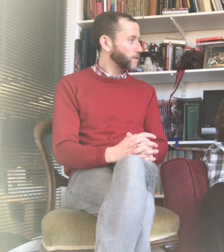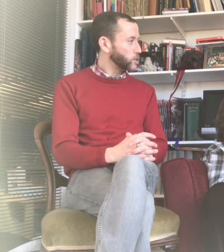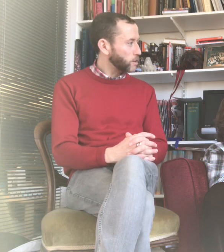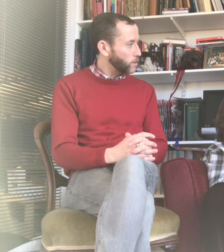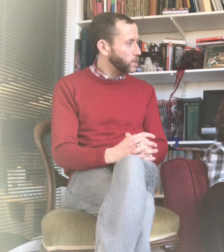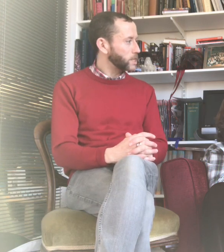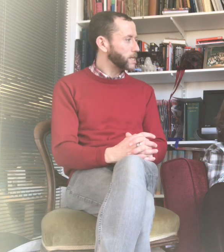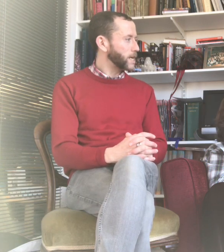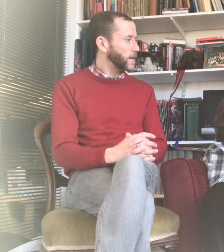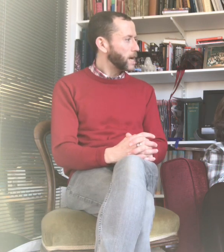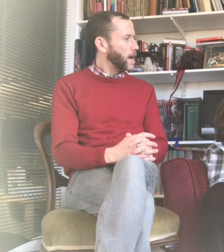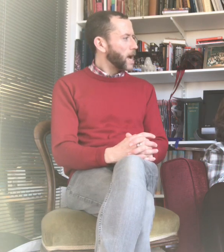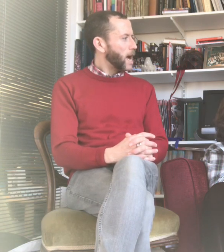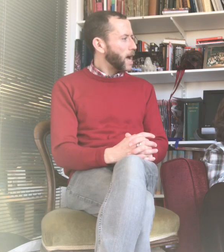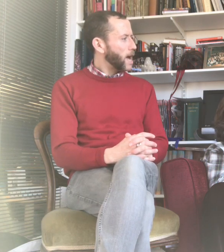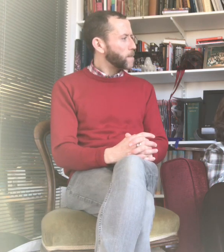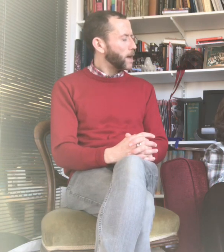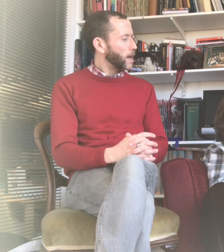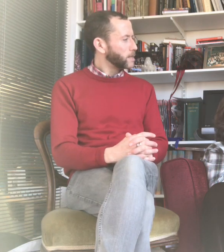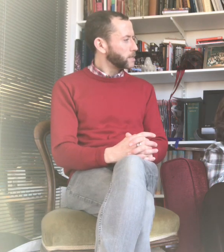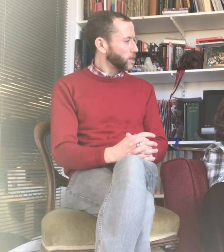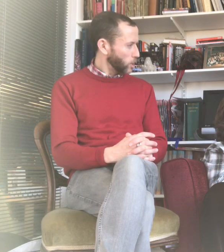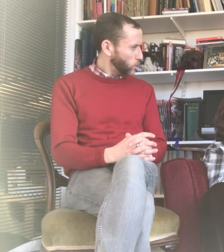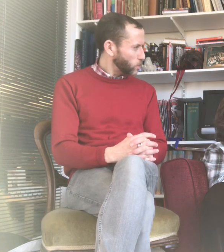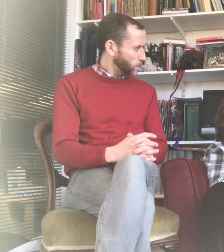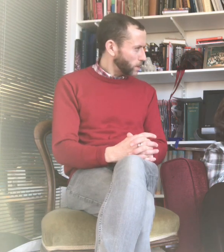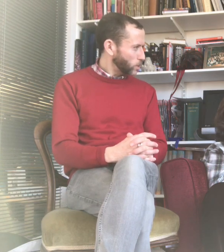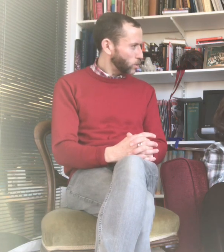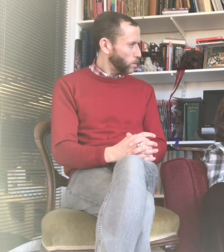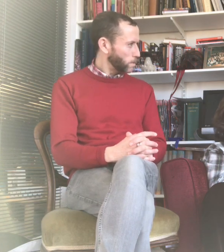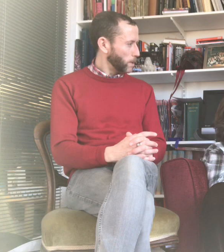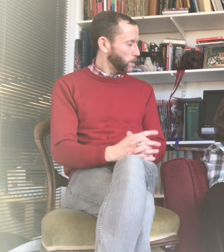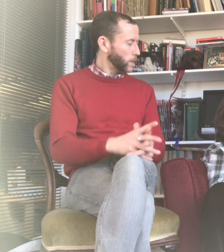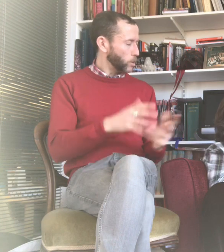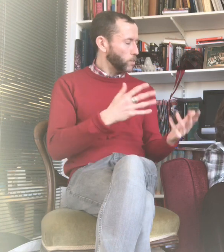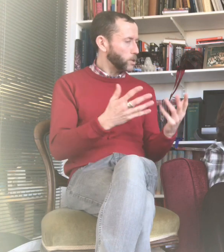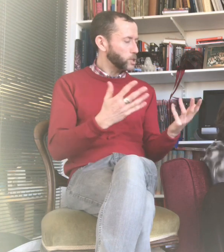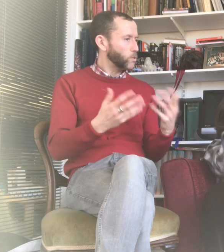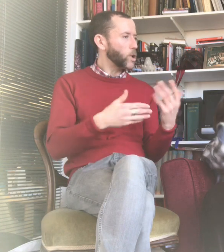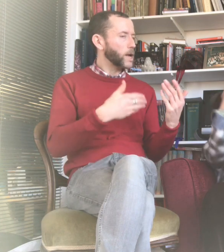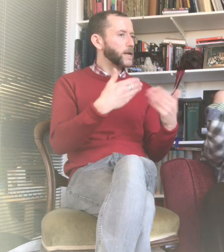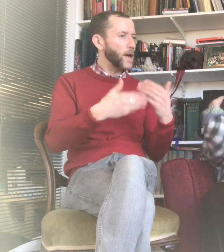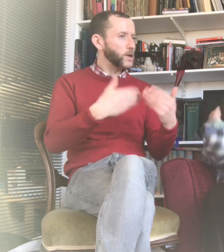having diversity and inclusion within your, within your bodies of work and how